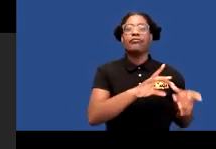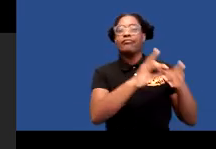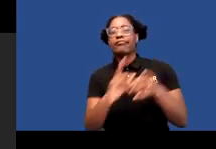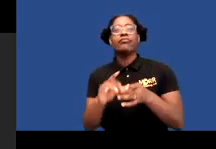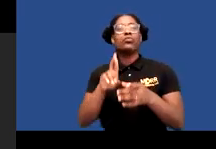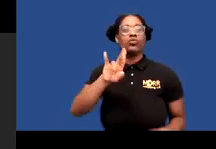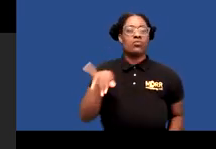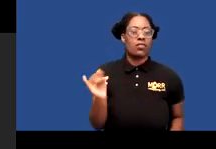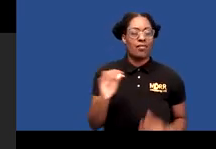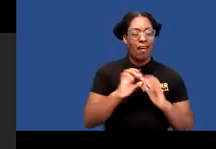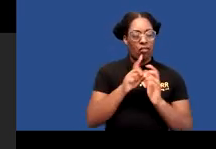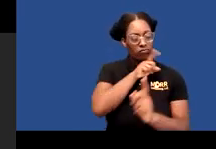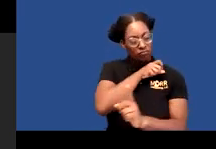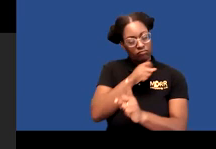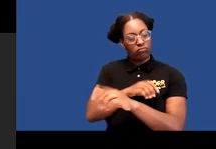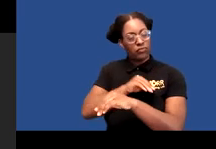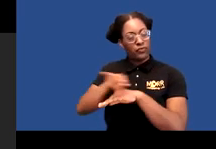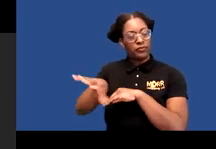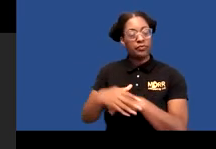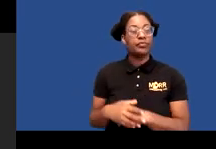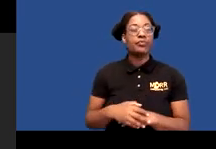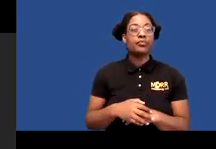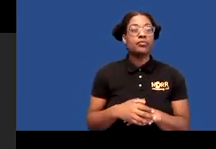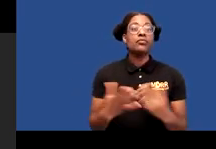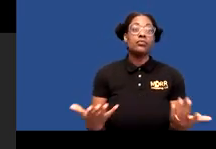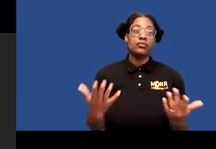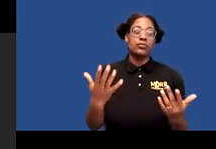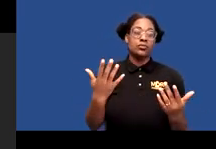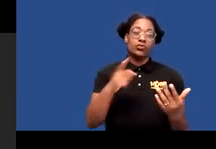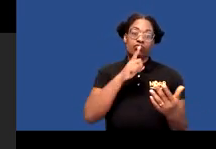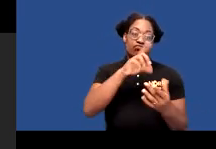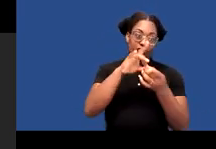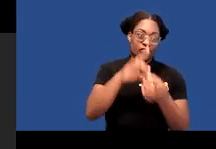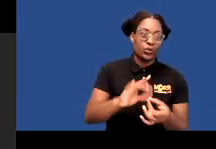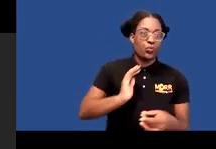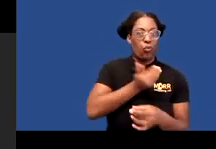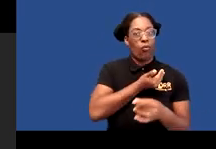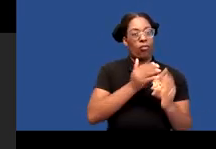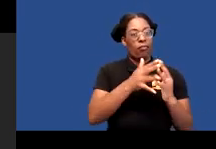So in light of the national landscape, but specifically ones we want to apply,